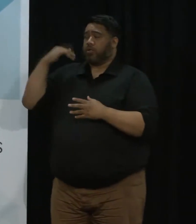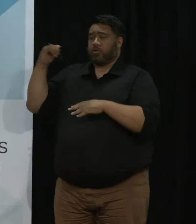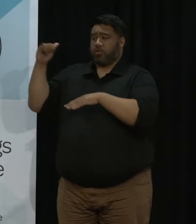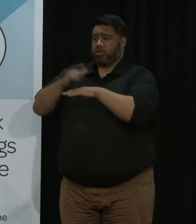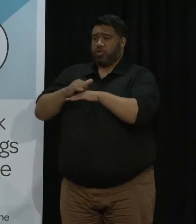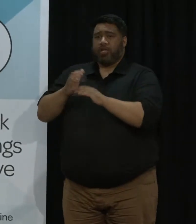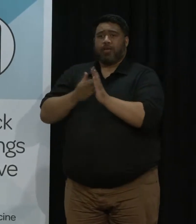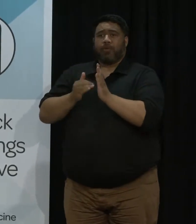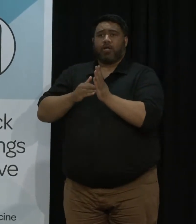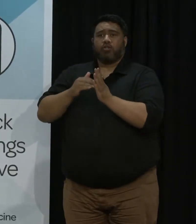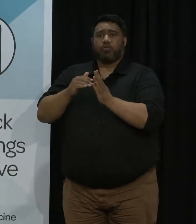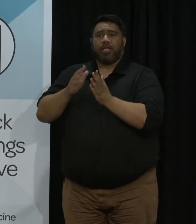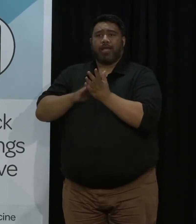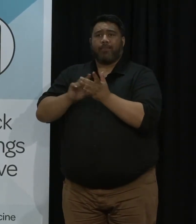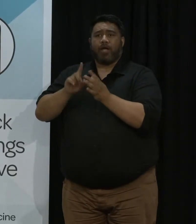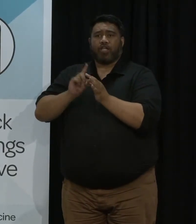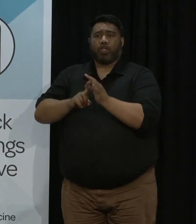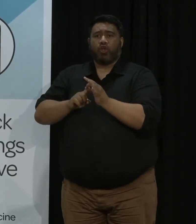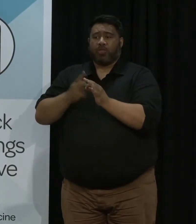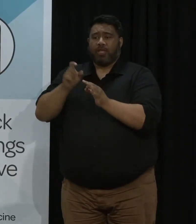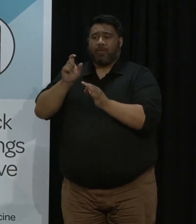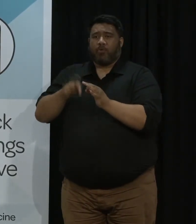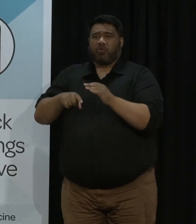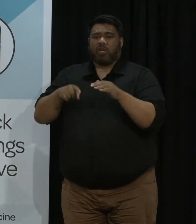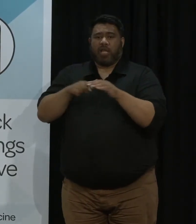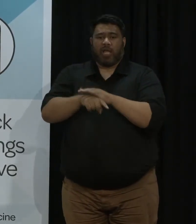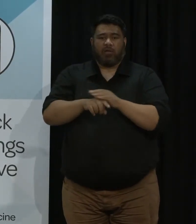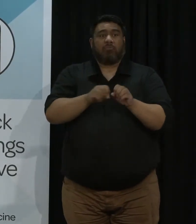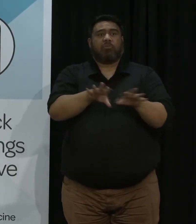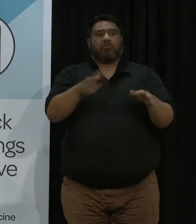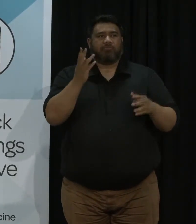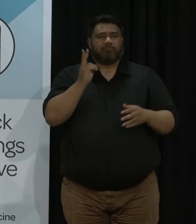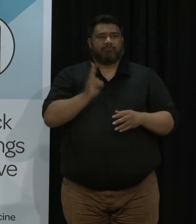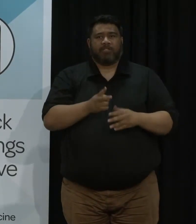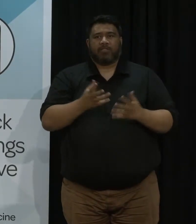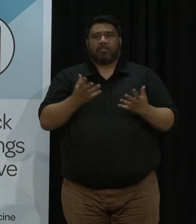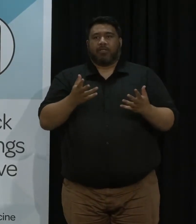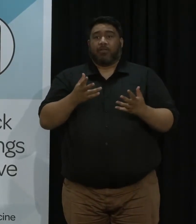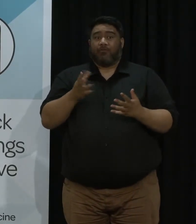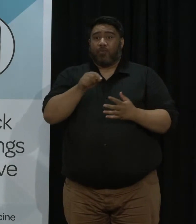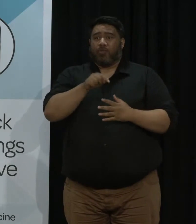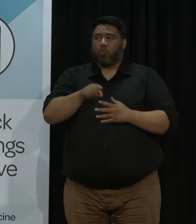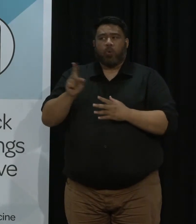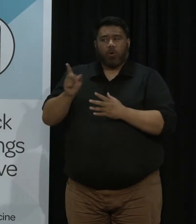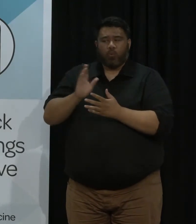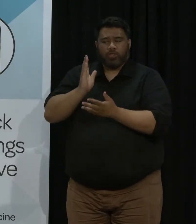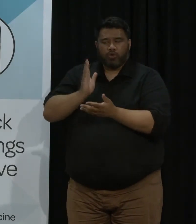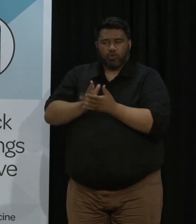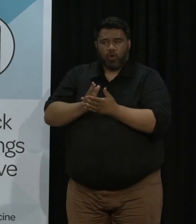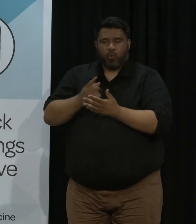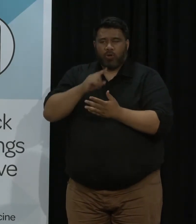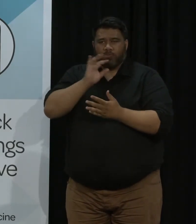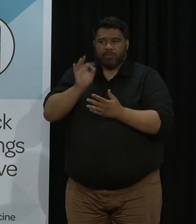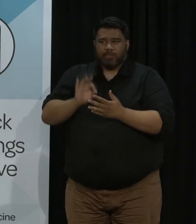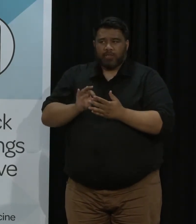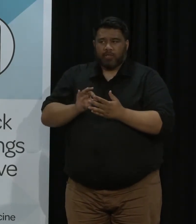The Delta outbreak was traced back to MIQ... Well, we still don't know.